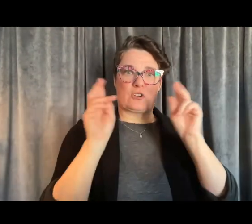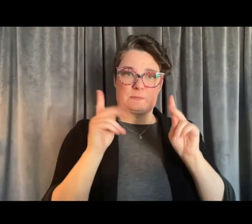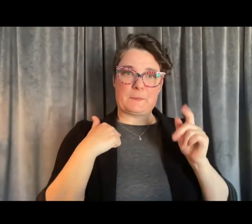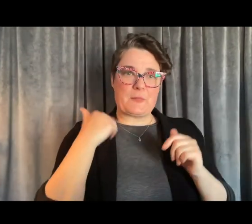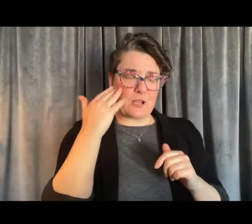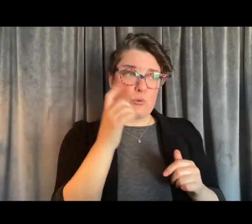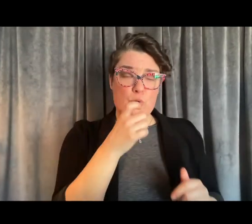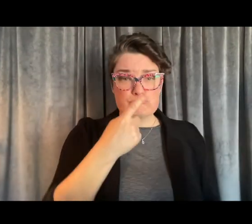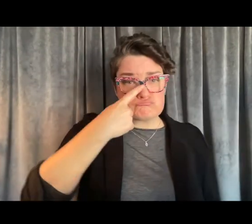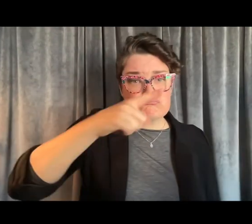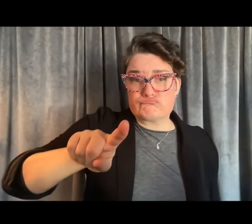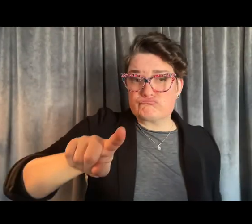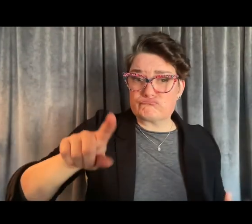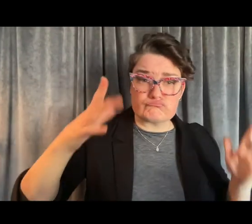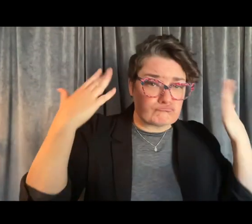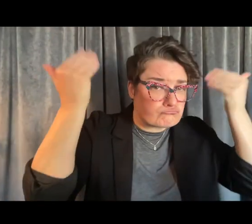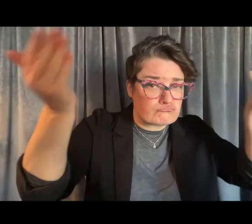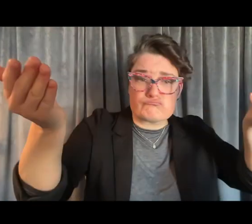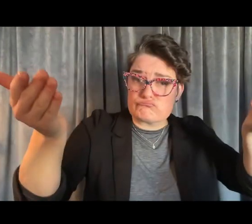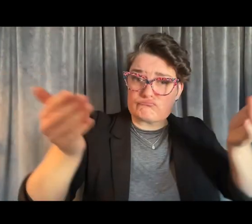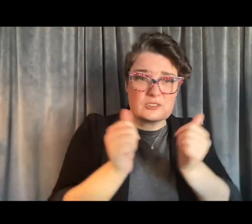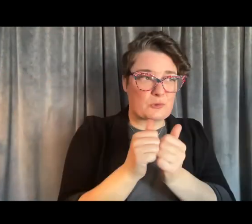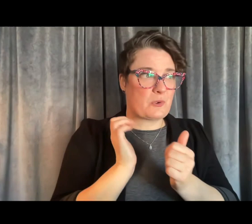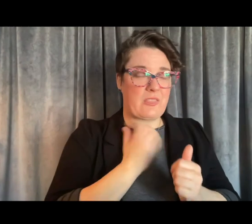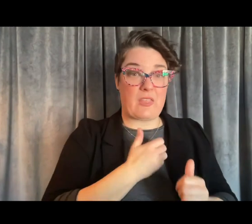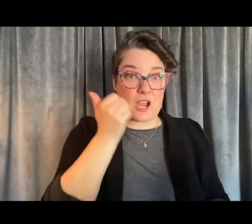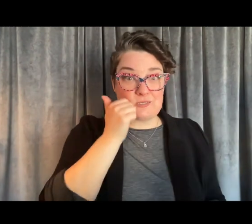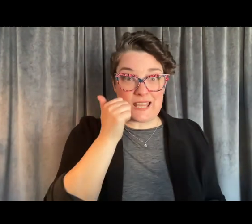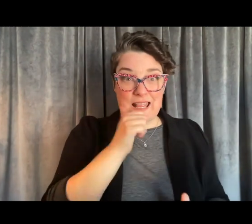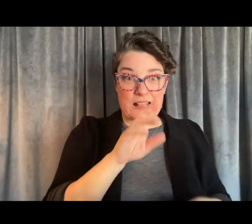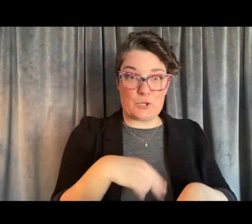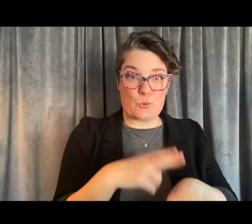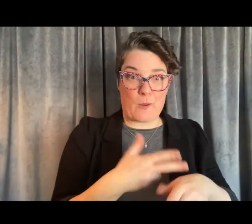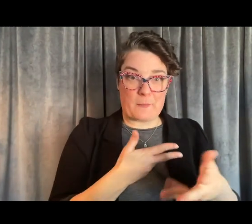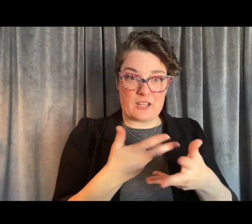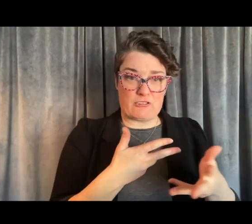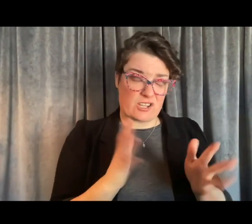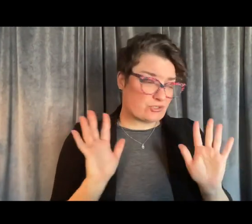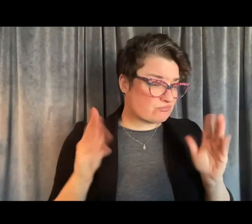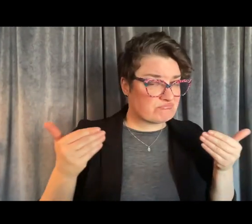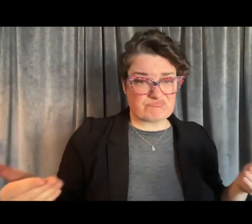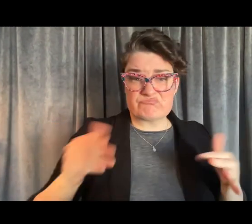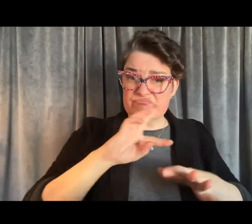to just go there in our daily normal interactions like yeah, life is a ritual.